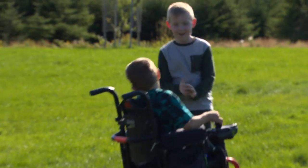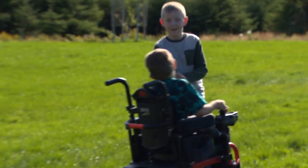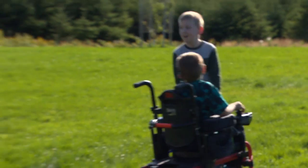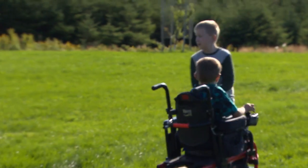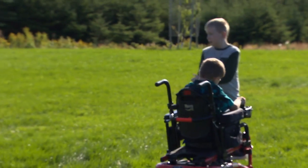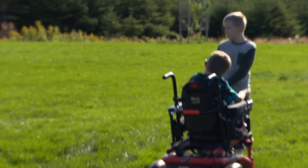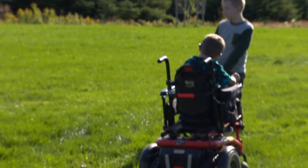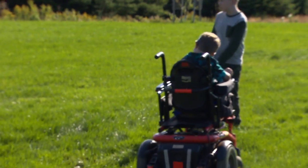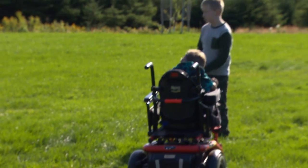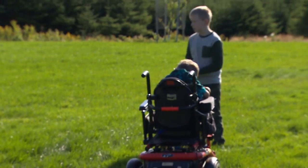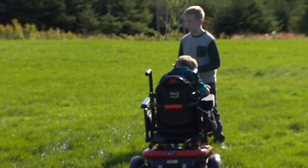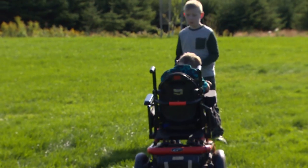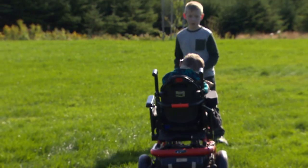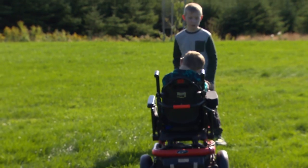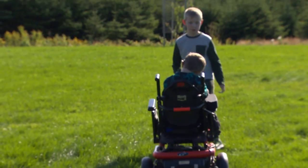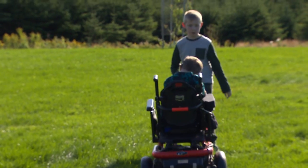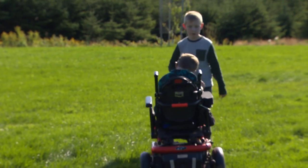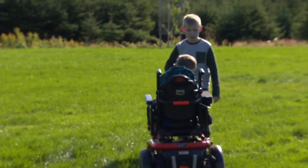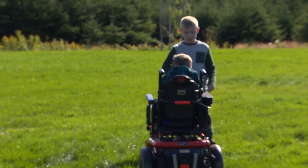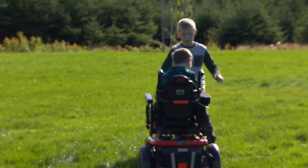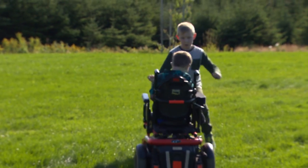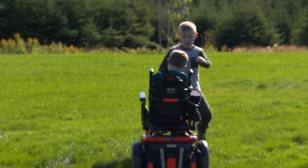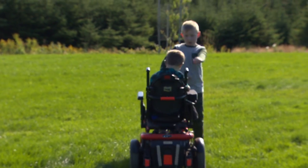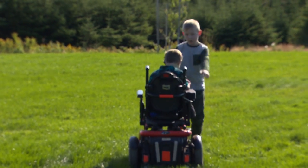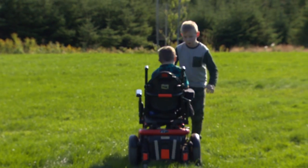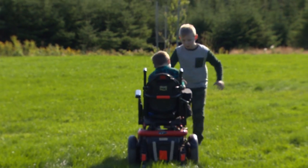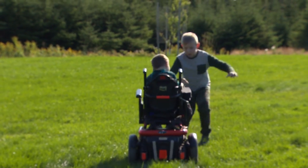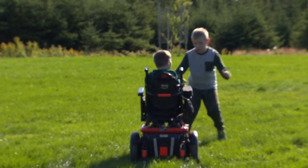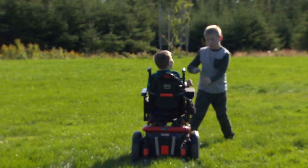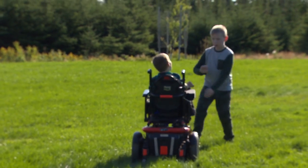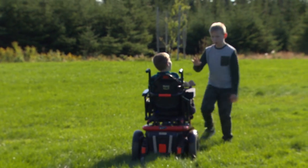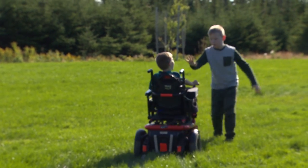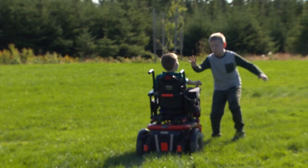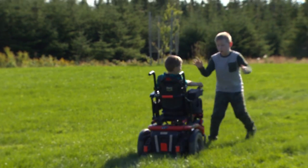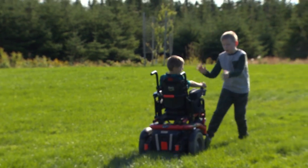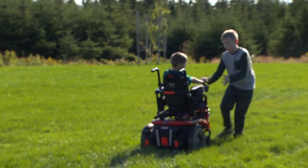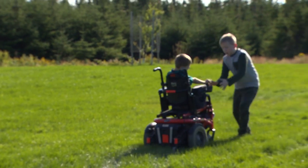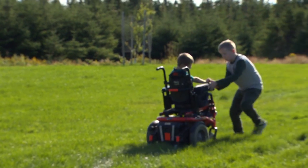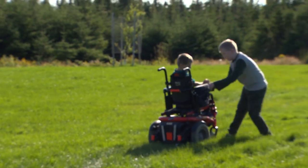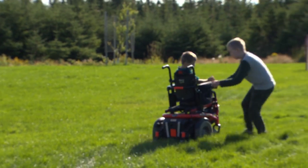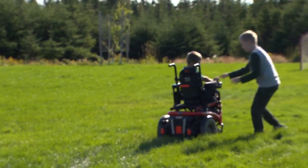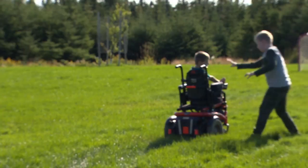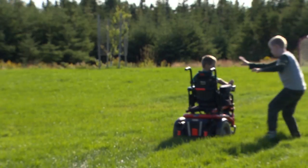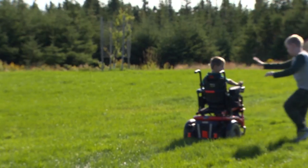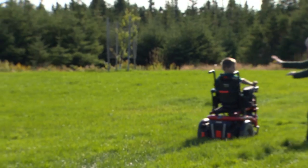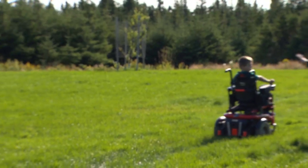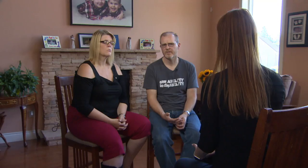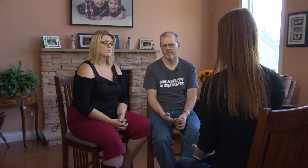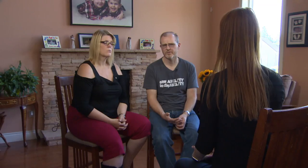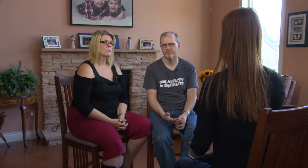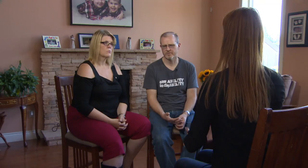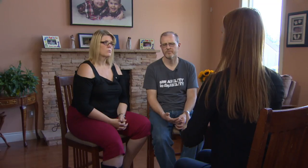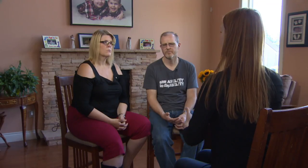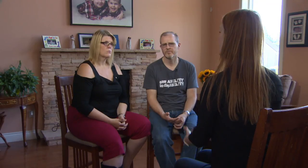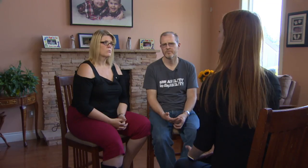But now, Carter is expected not to learn any ASL in school at all. He's-- it's not a subject matter for him. Reporter: He needs help to do that.